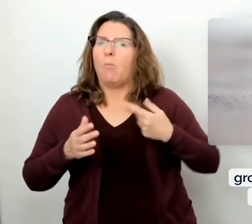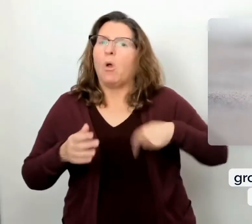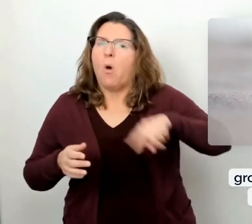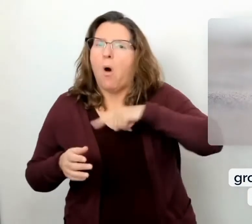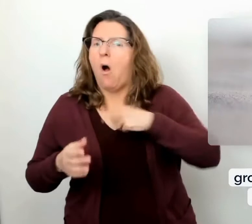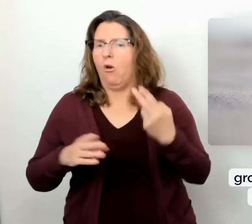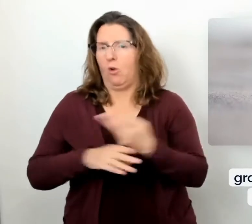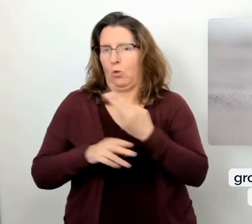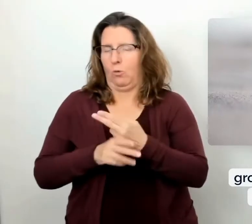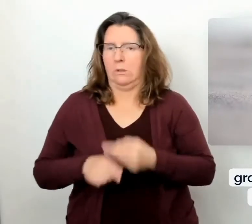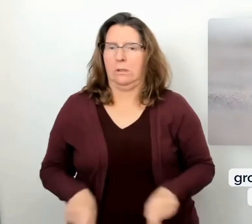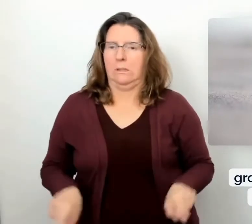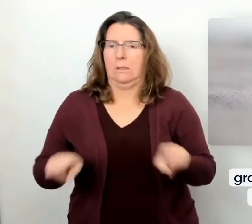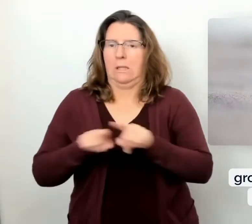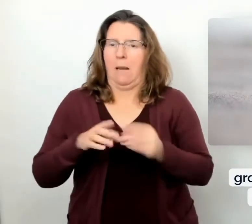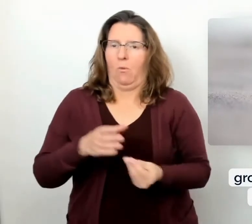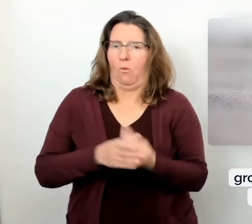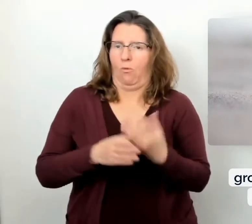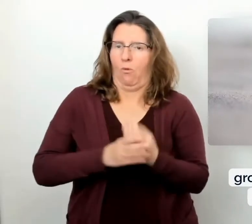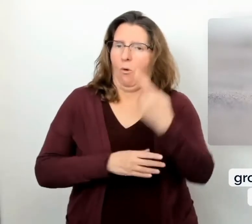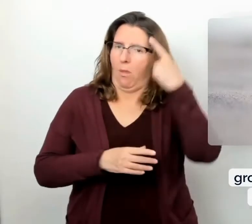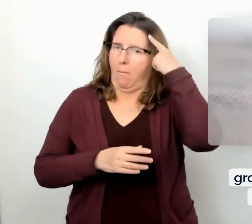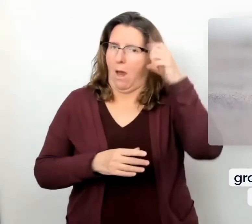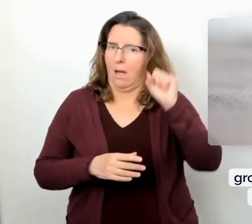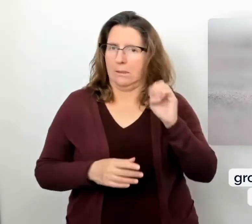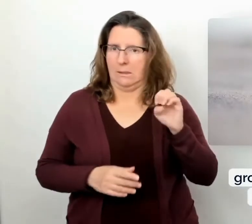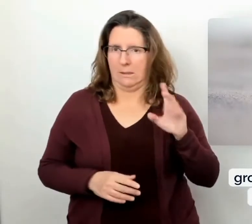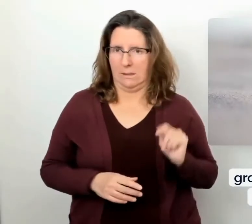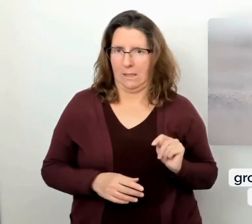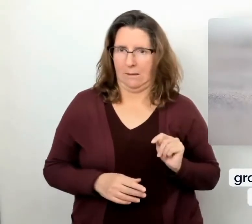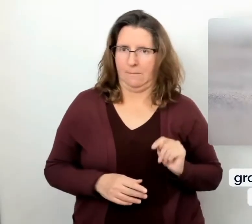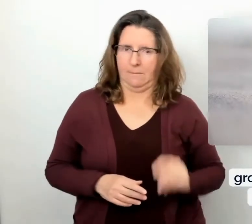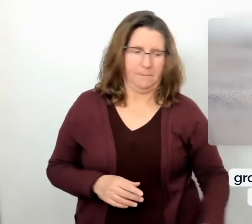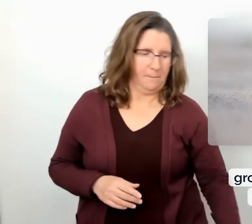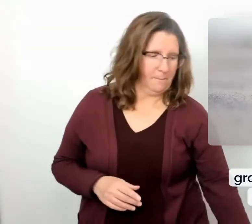We were all practicing a growth mindset.